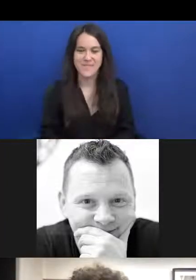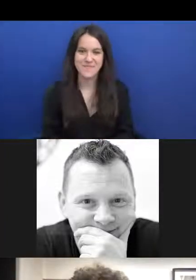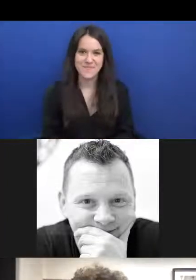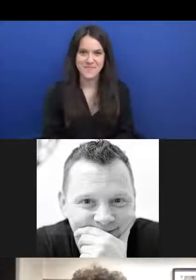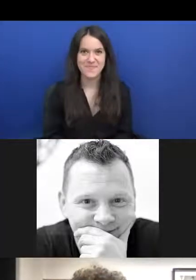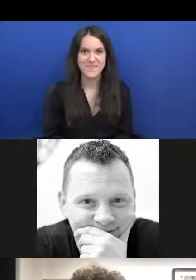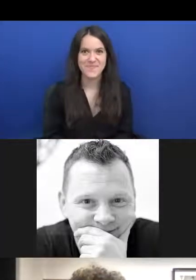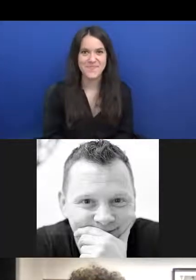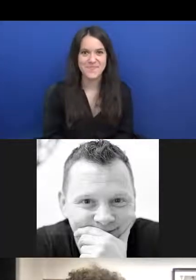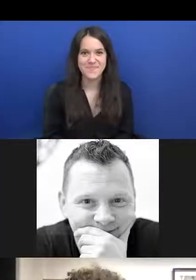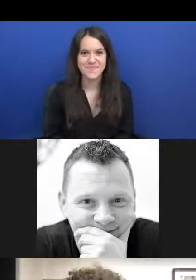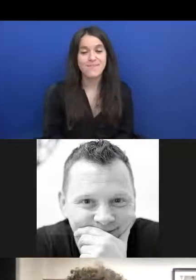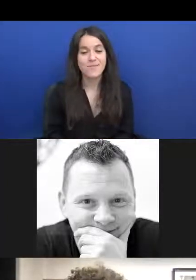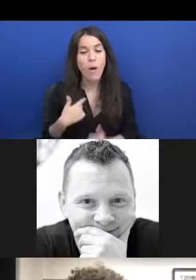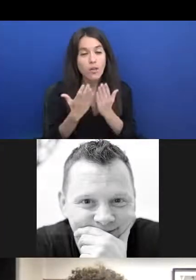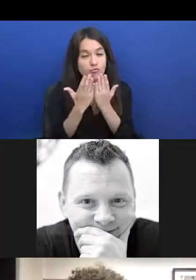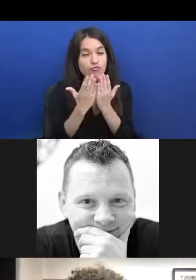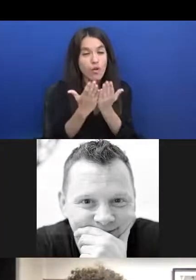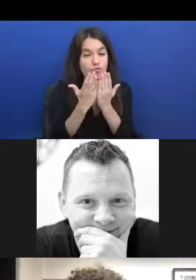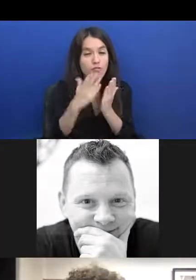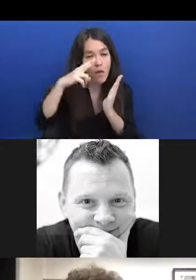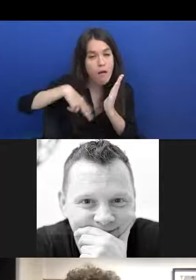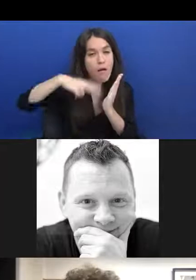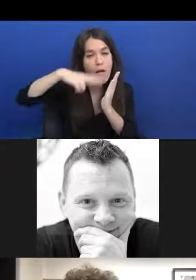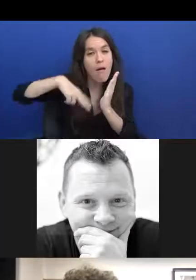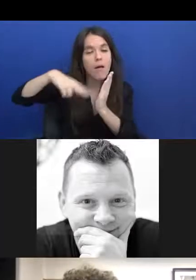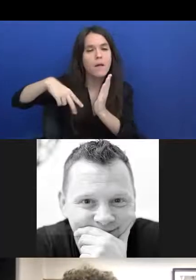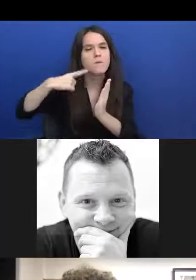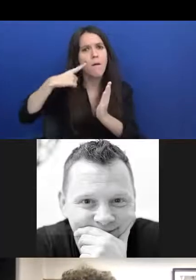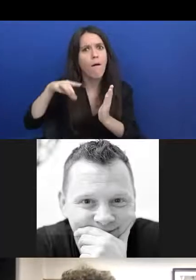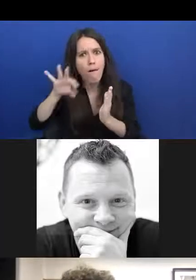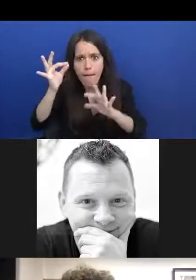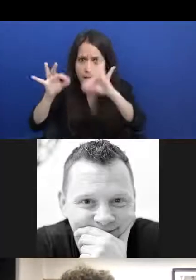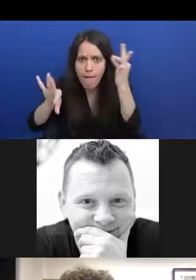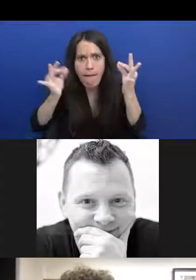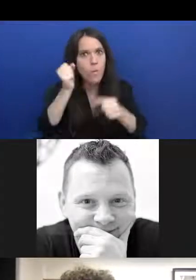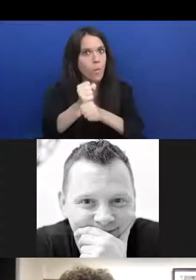eventually came across work which seemed to be relevant to what I was looking at it took quite